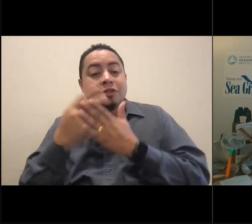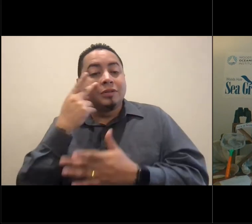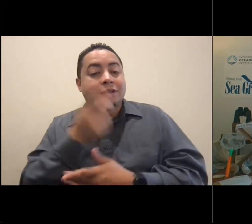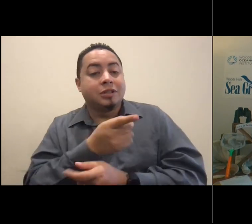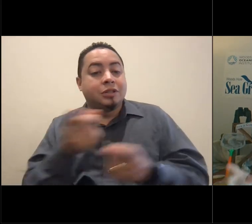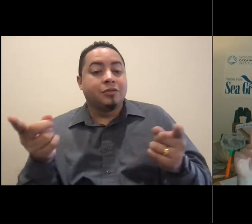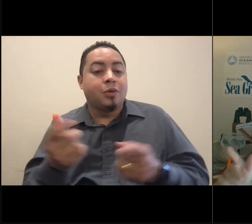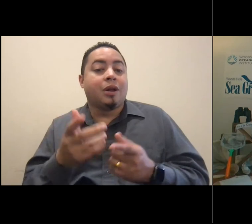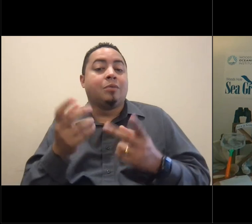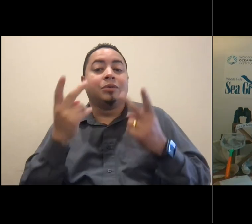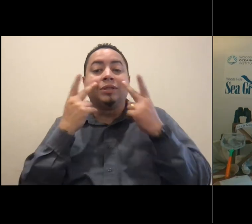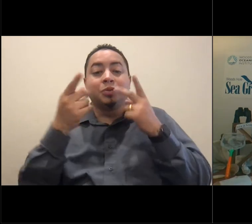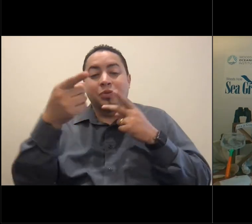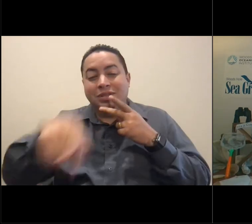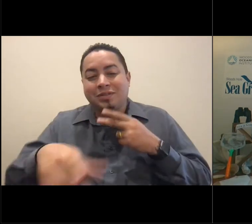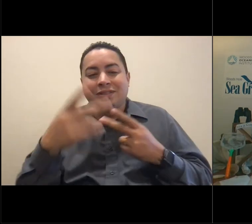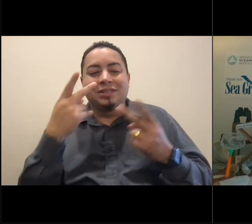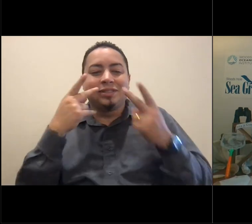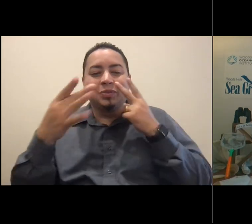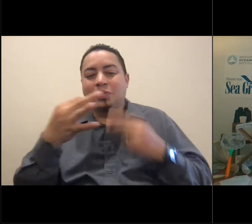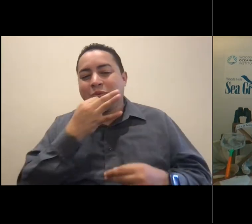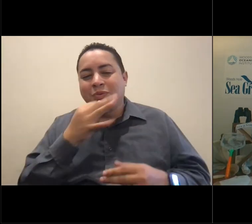and we'll see you same place and same time, next week.